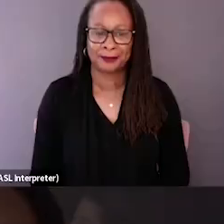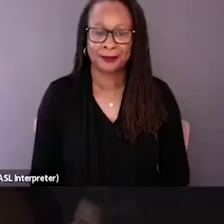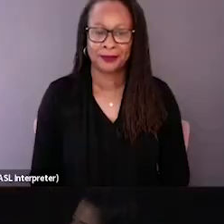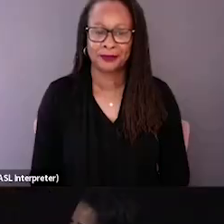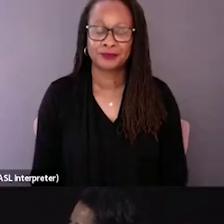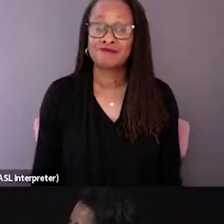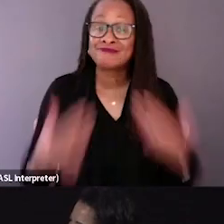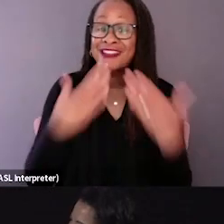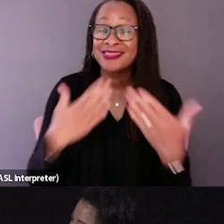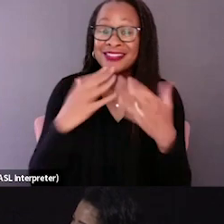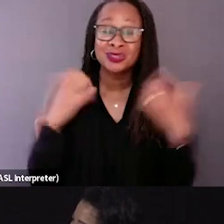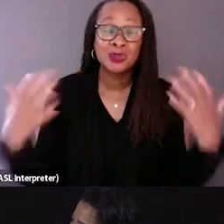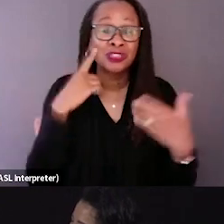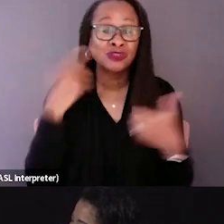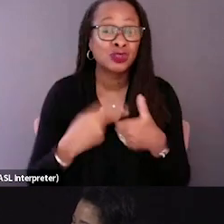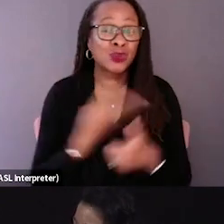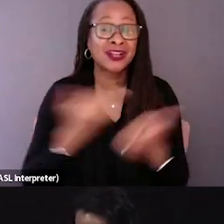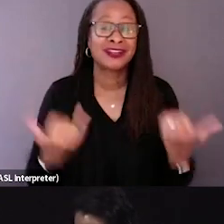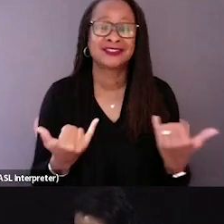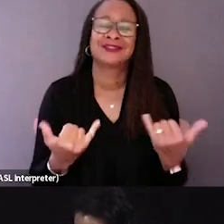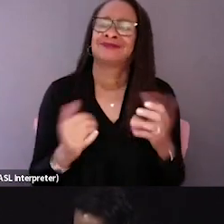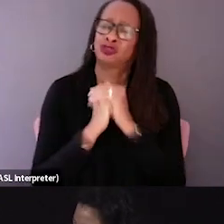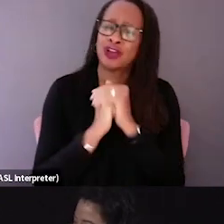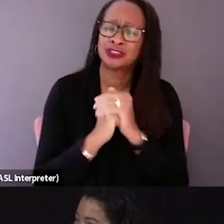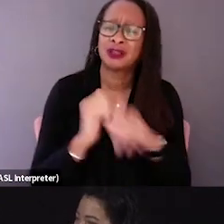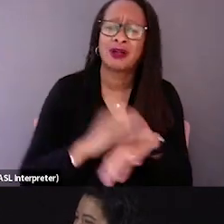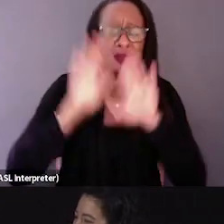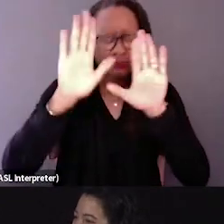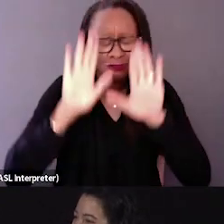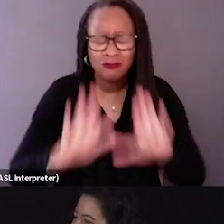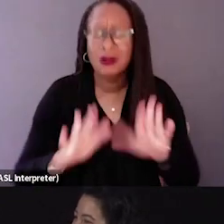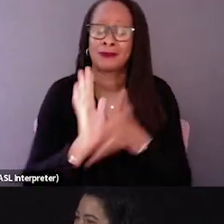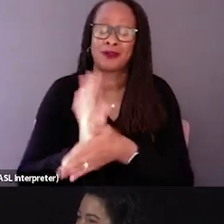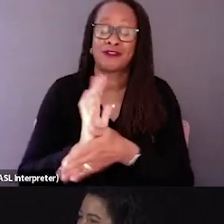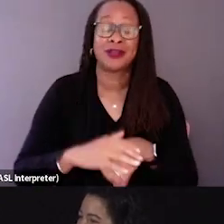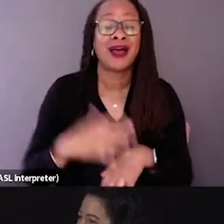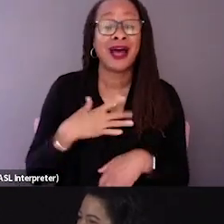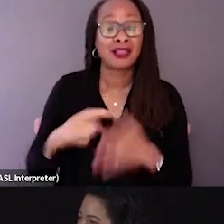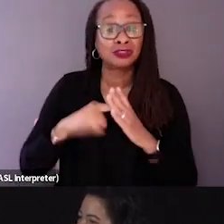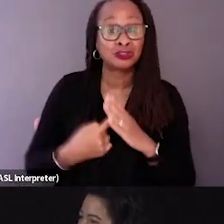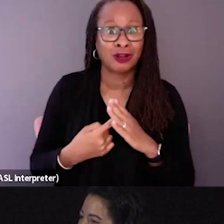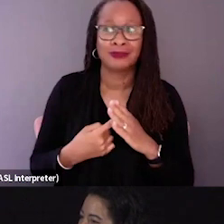Thank you so much for being here. Congratulations on a great movie. I'd love to start at the beginning, 'cause I think we all have